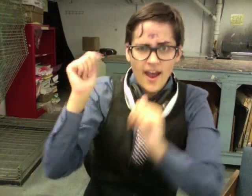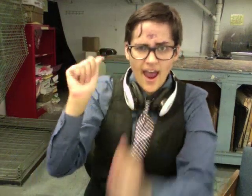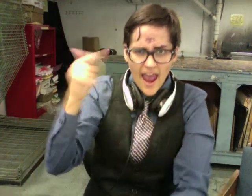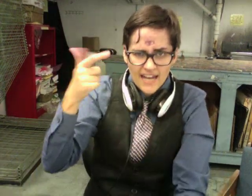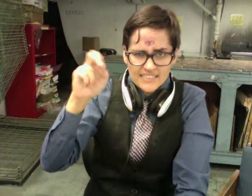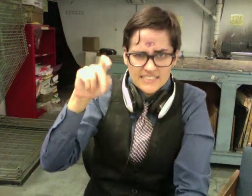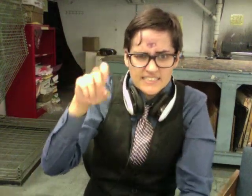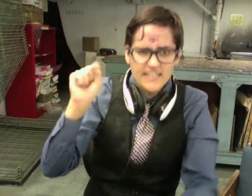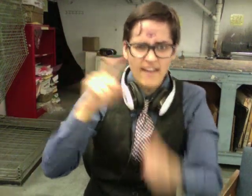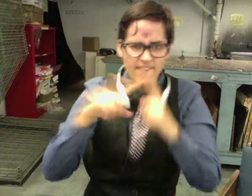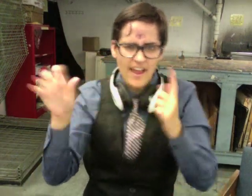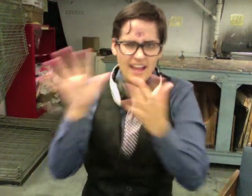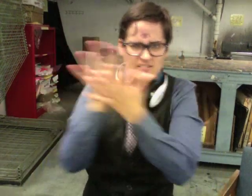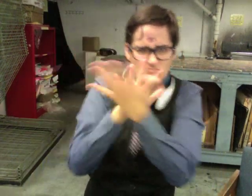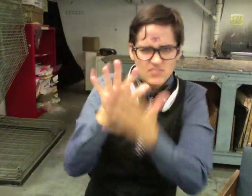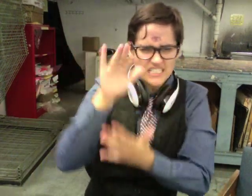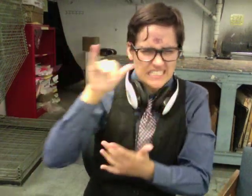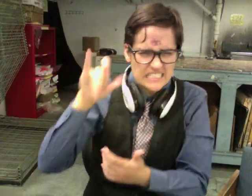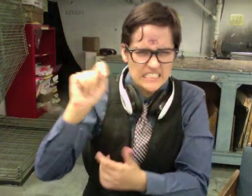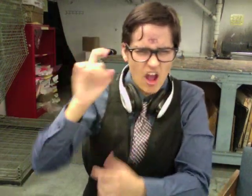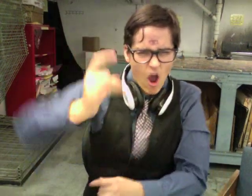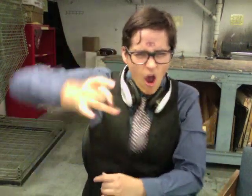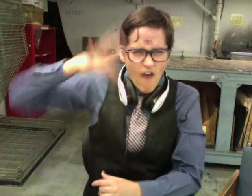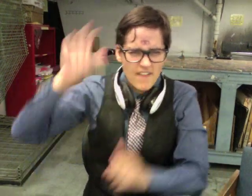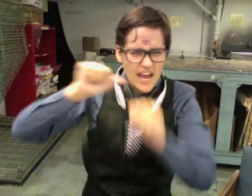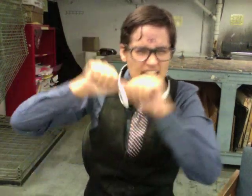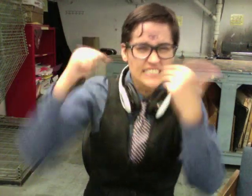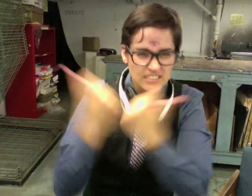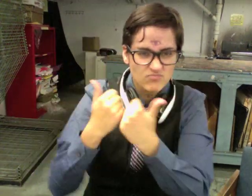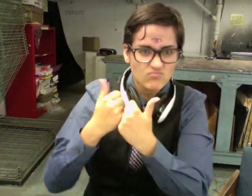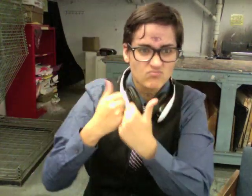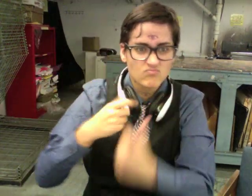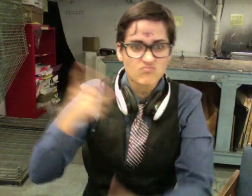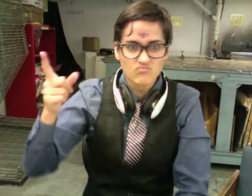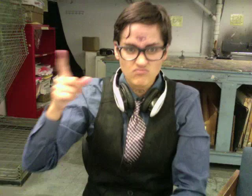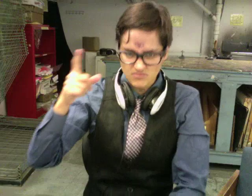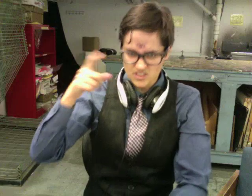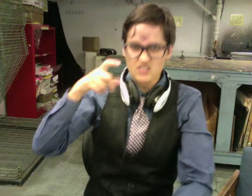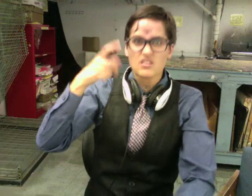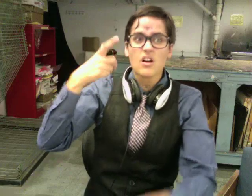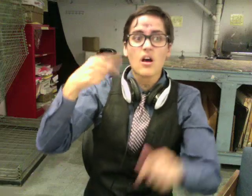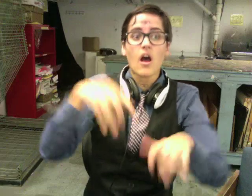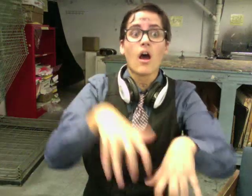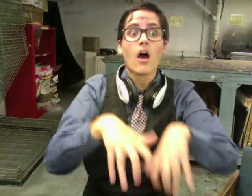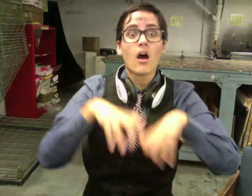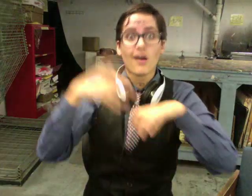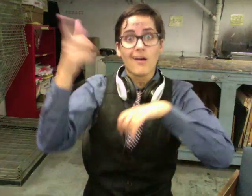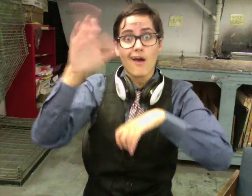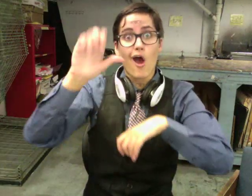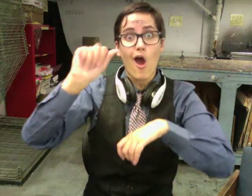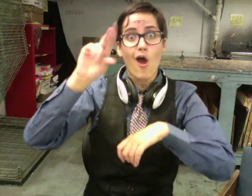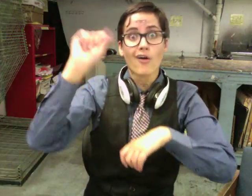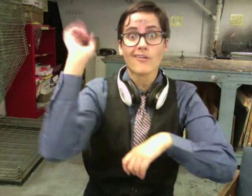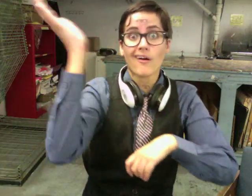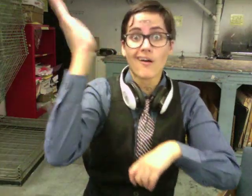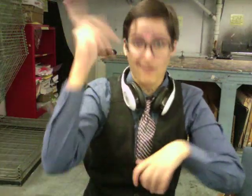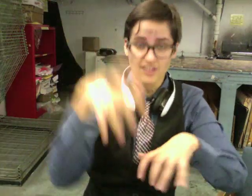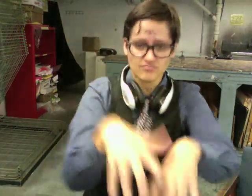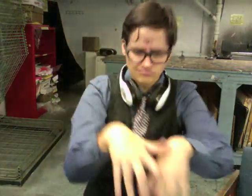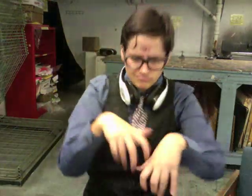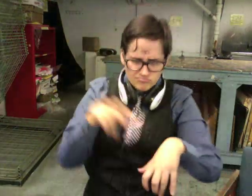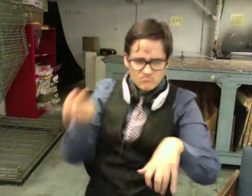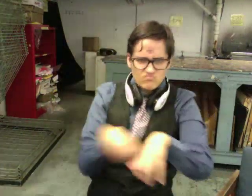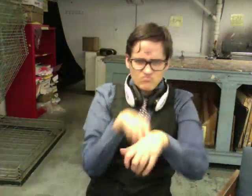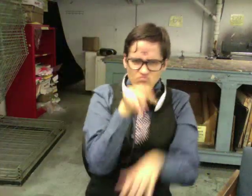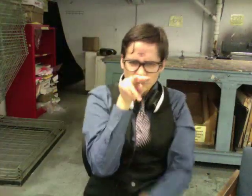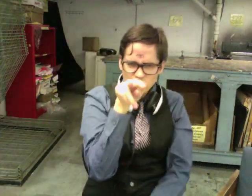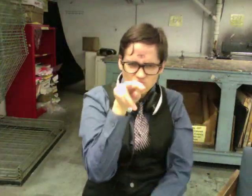...Government agents from a vague, yet menacing, agency were in the back, watching. I fear